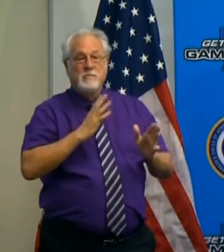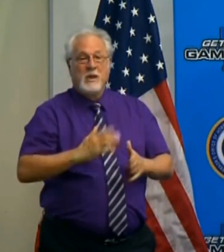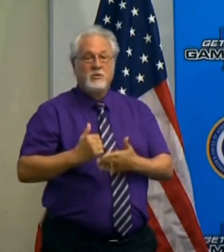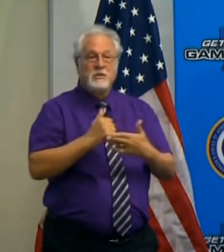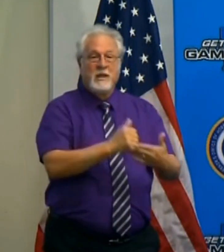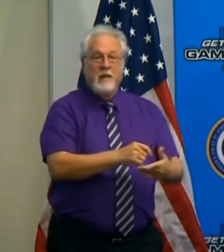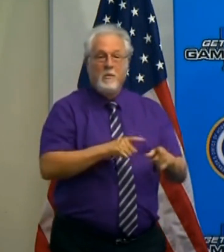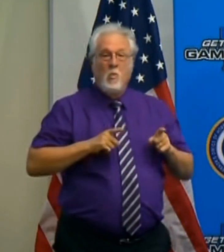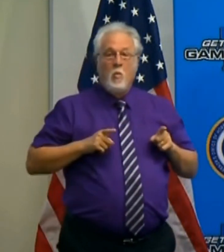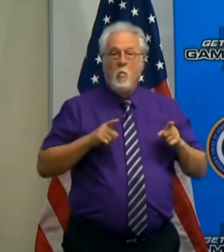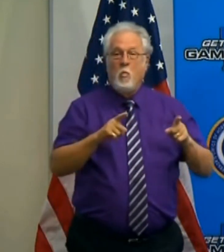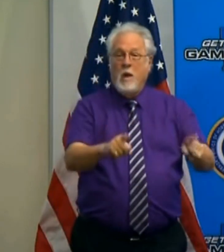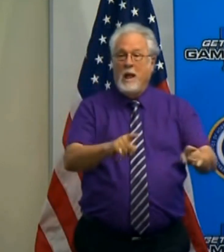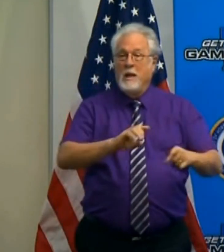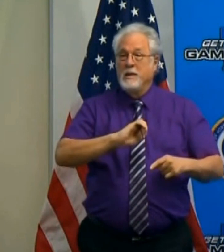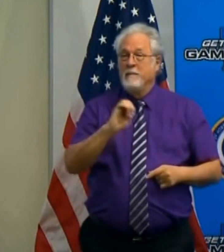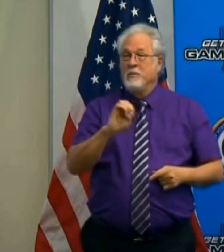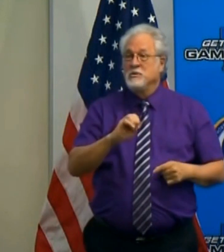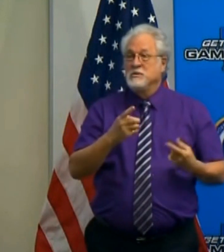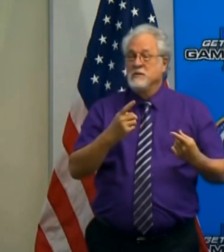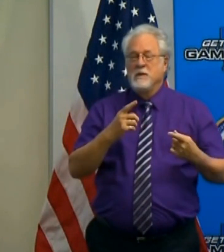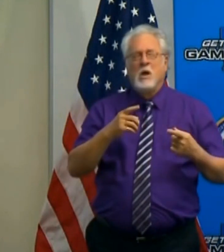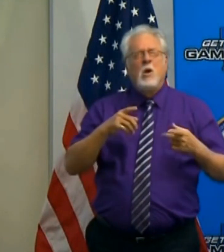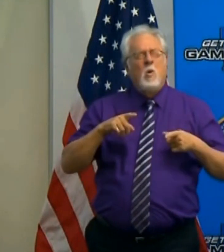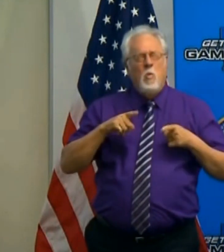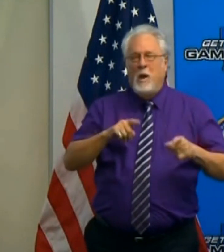uh while an emergency i'm sorry while a hurricane